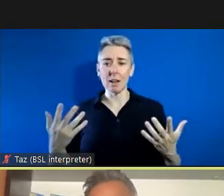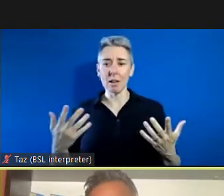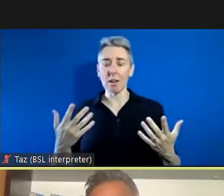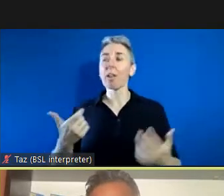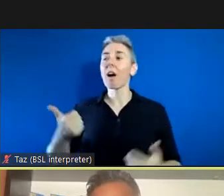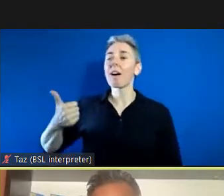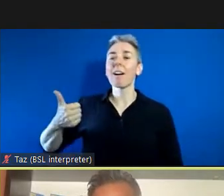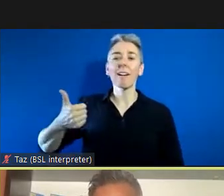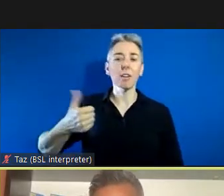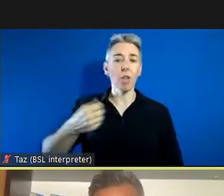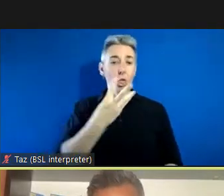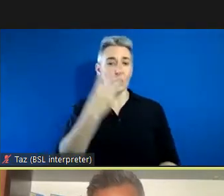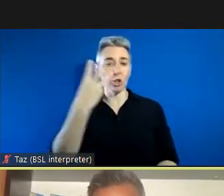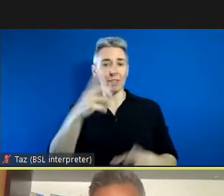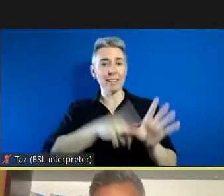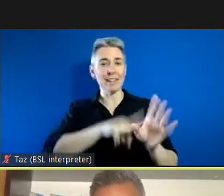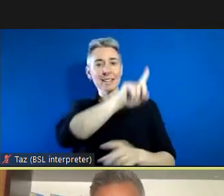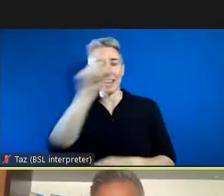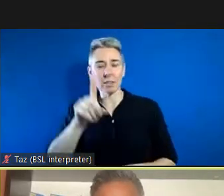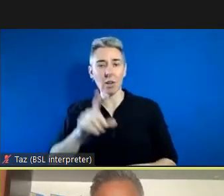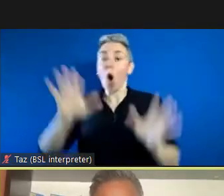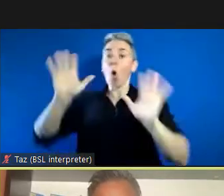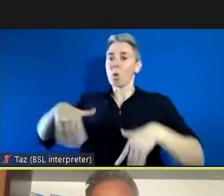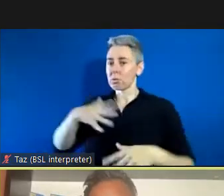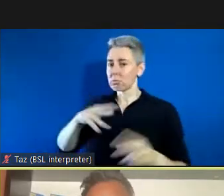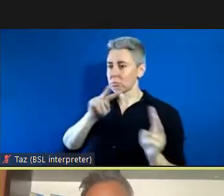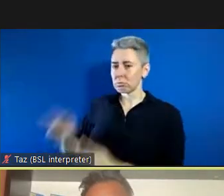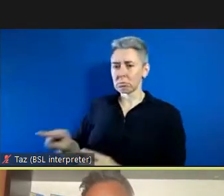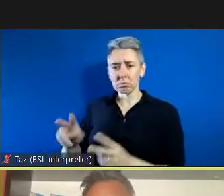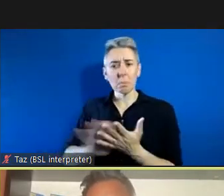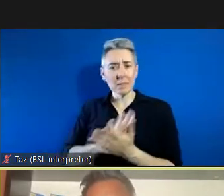our civil society, but it also has that for our students and their well being of our students,